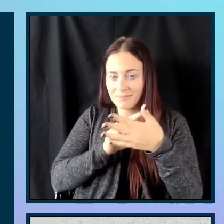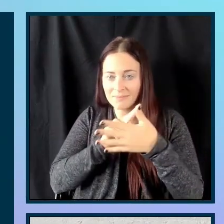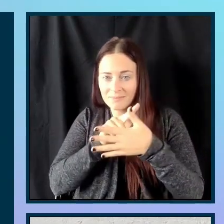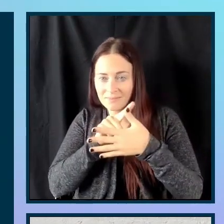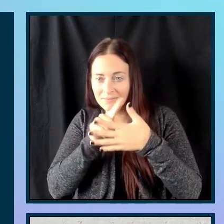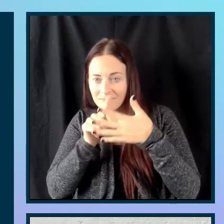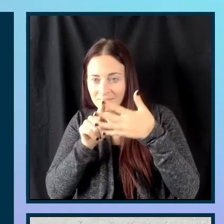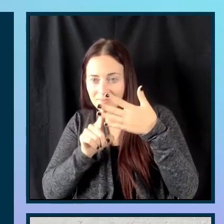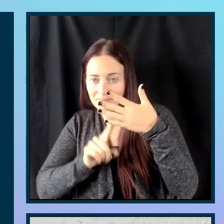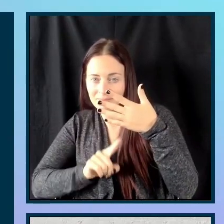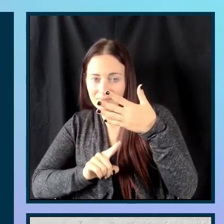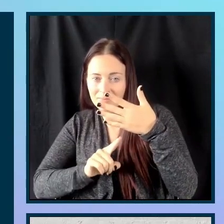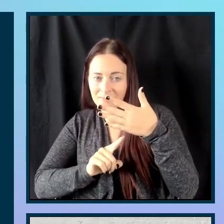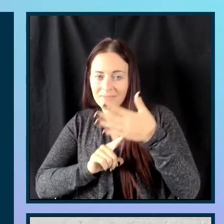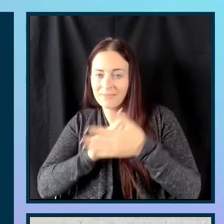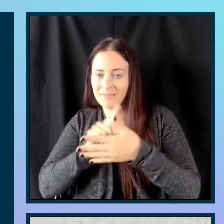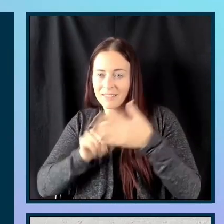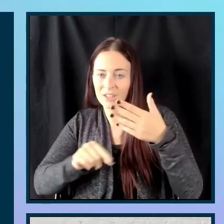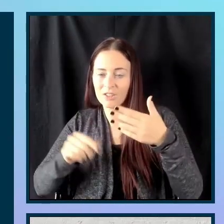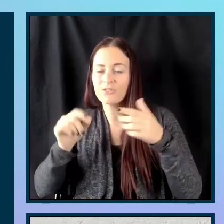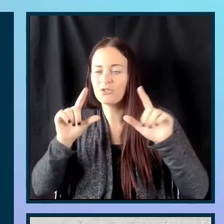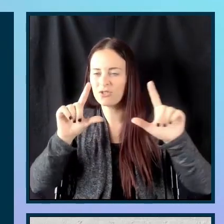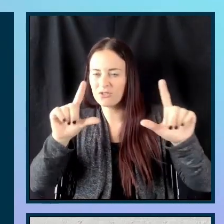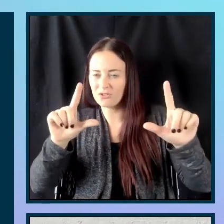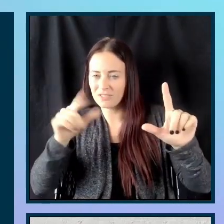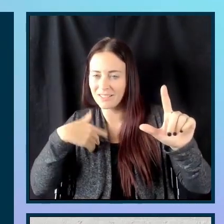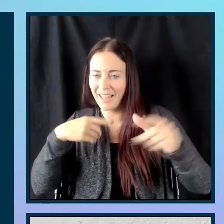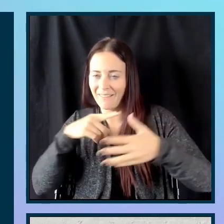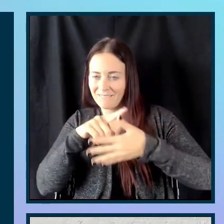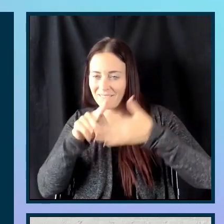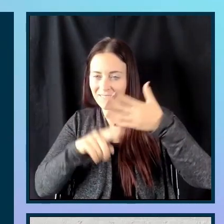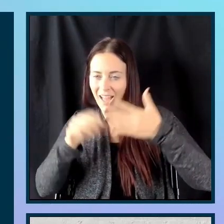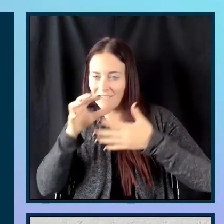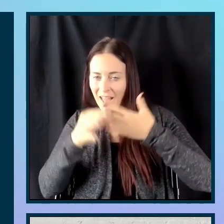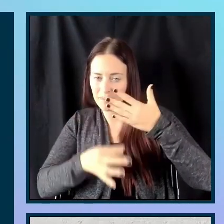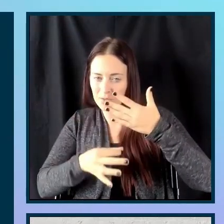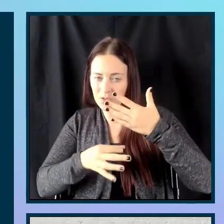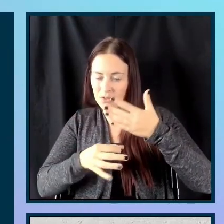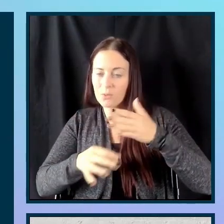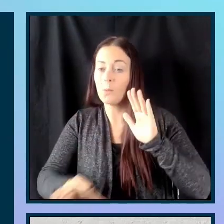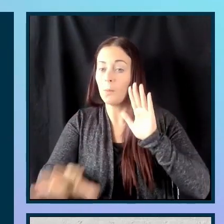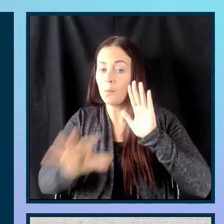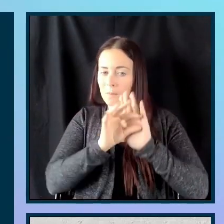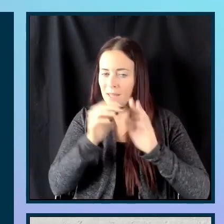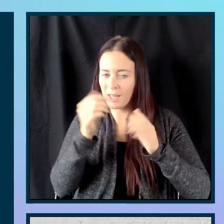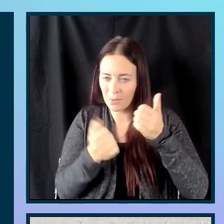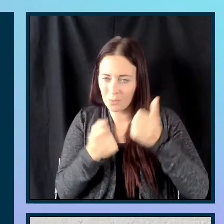and model. So again, architect, executive,